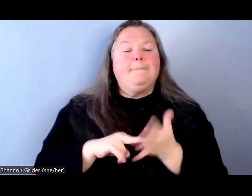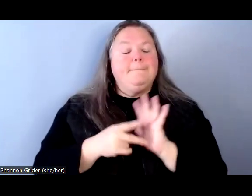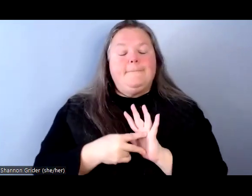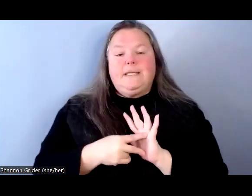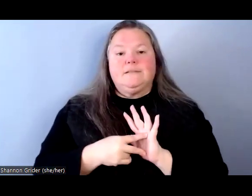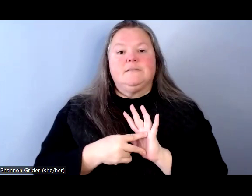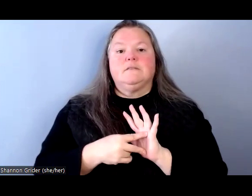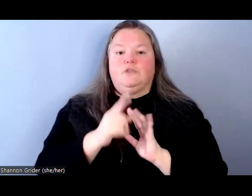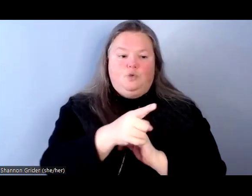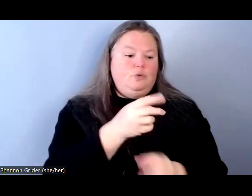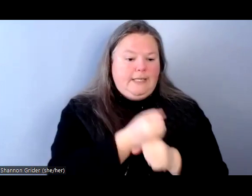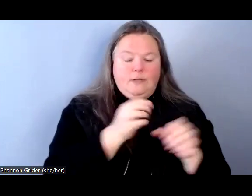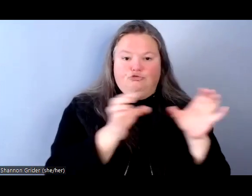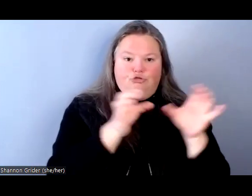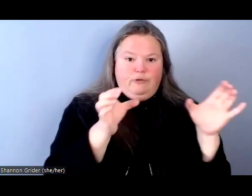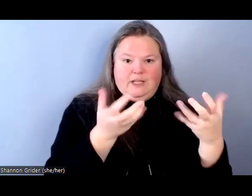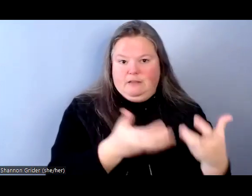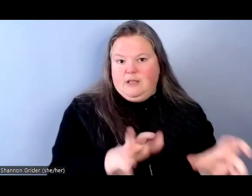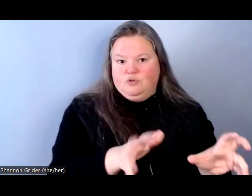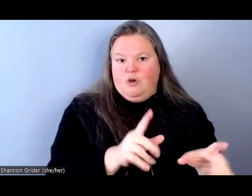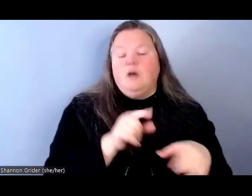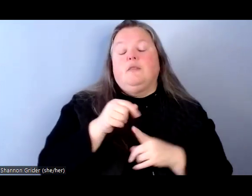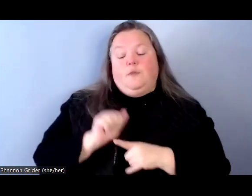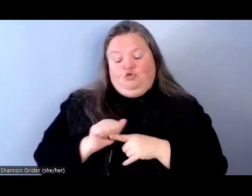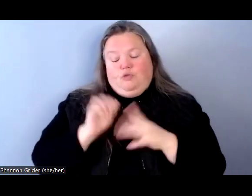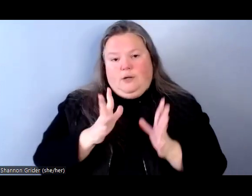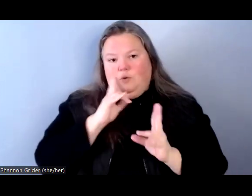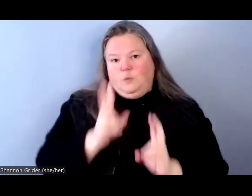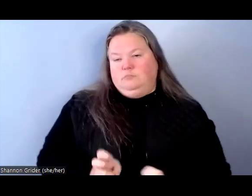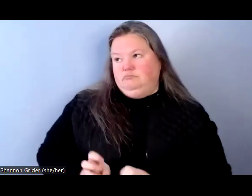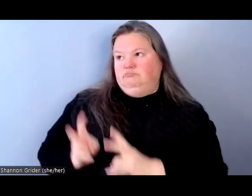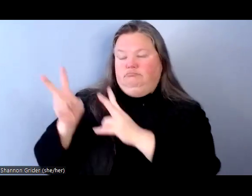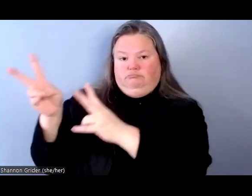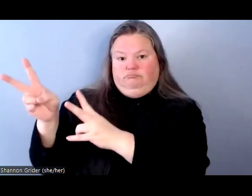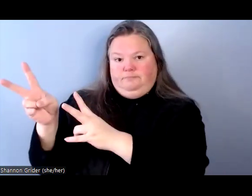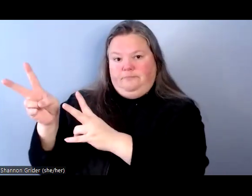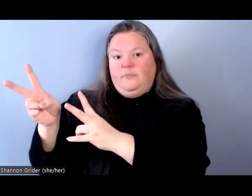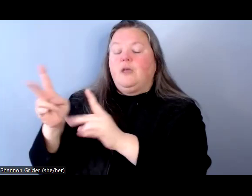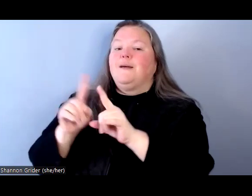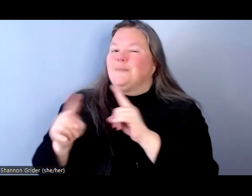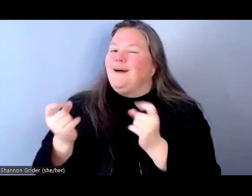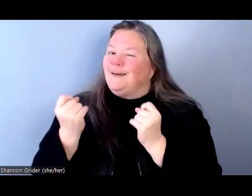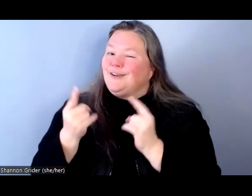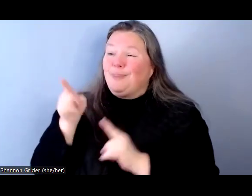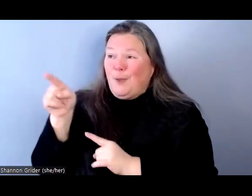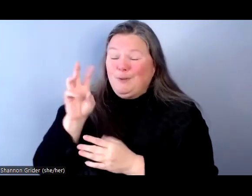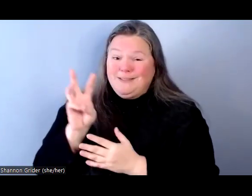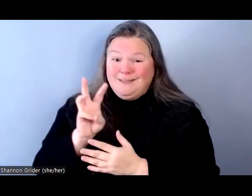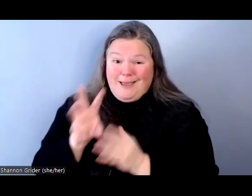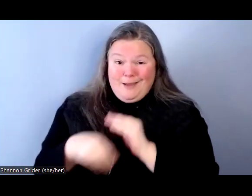your CORE certification is and therefore DO NOT count towards